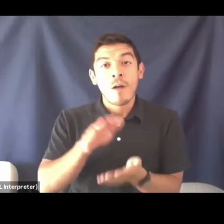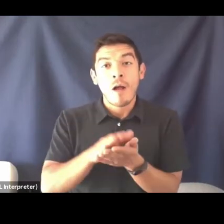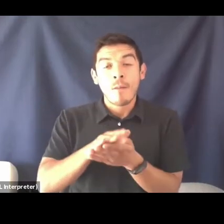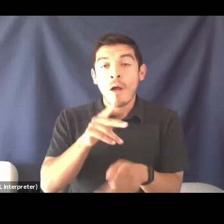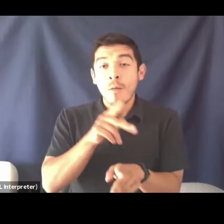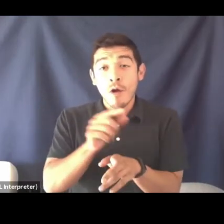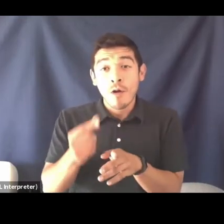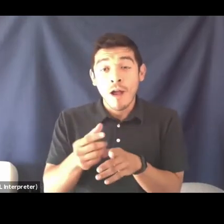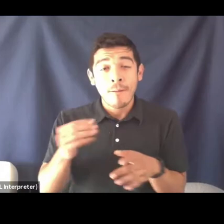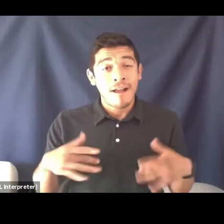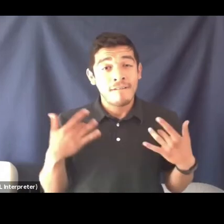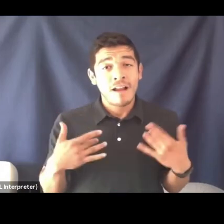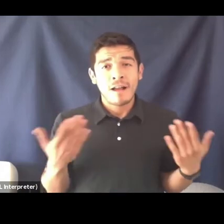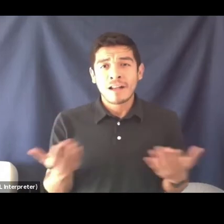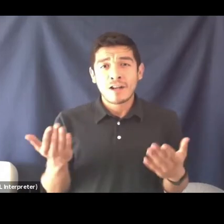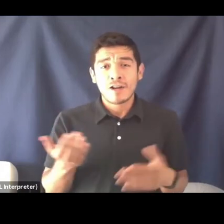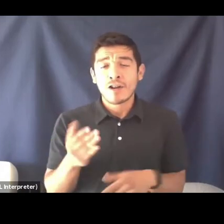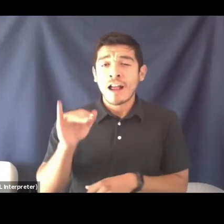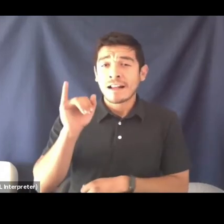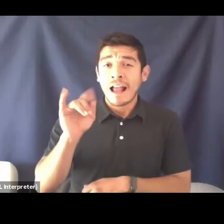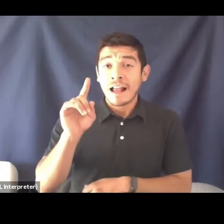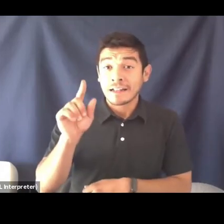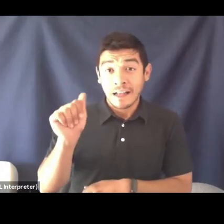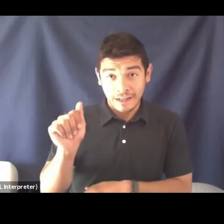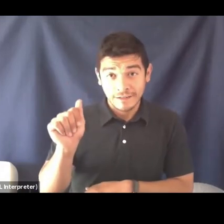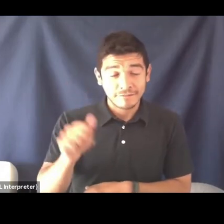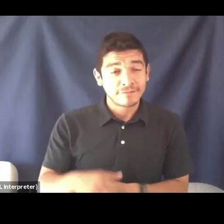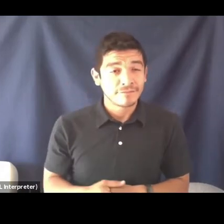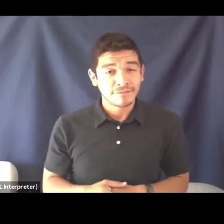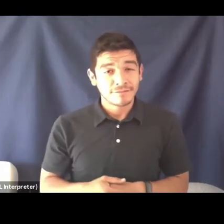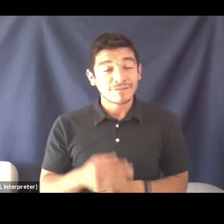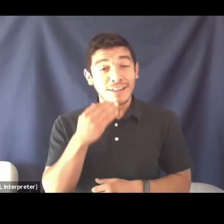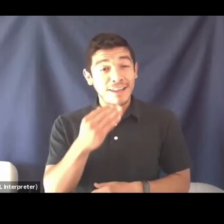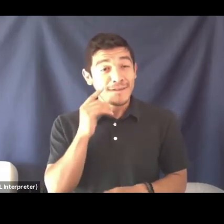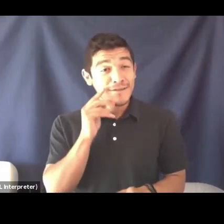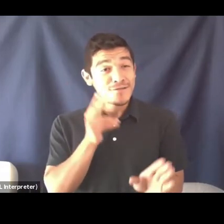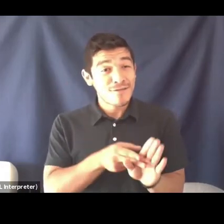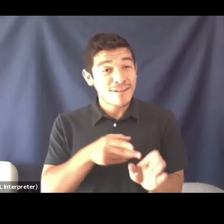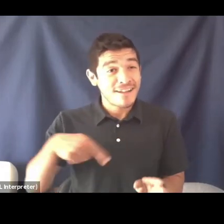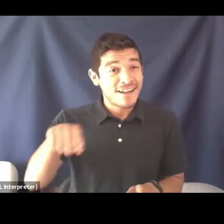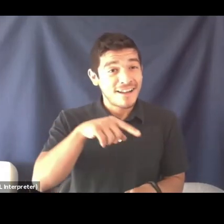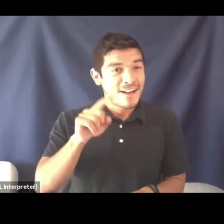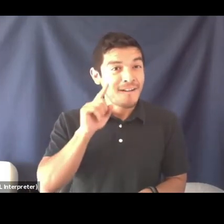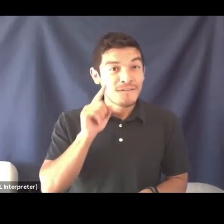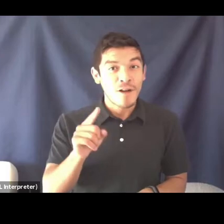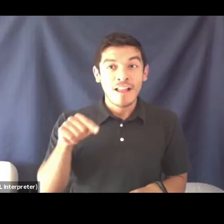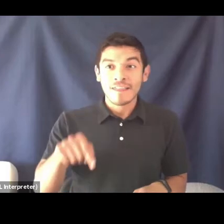at the international documentary association. Thank you for joining us for this amazing conversation.